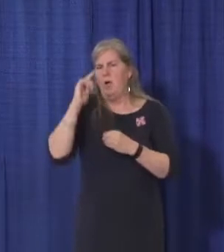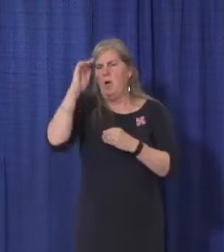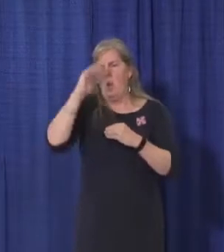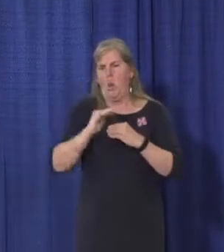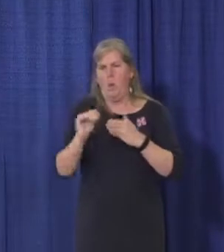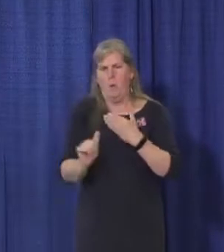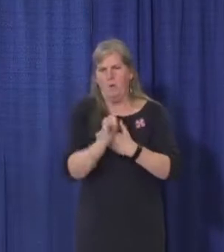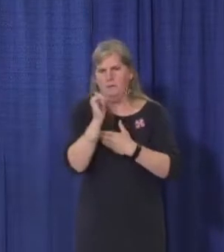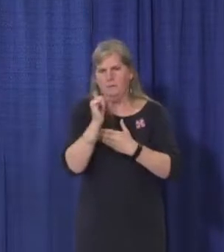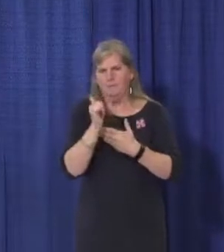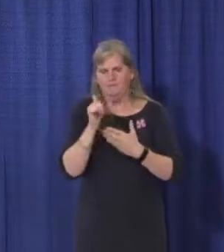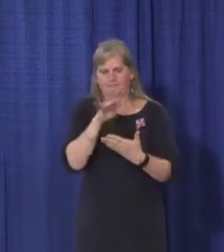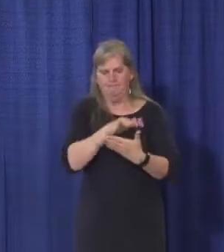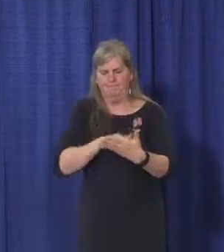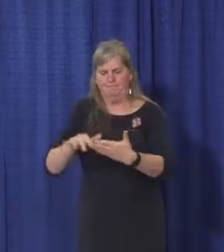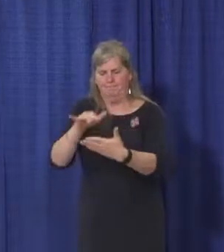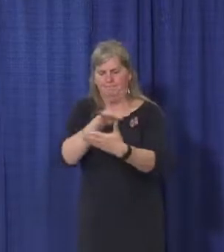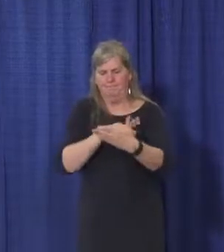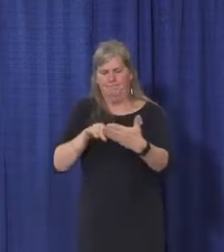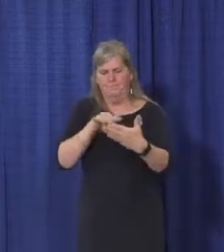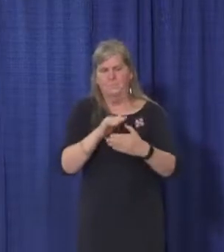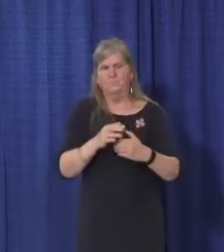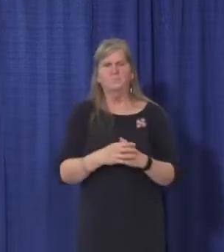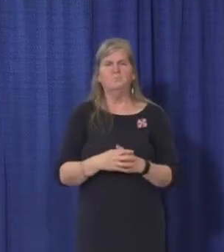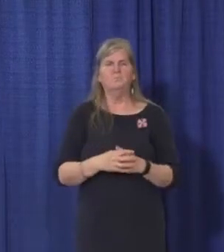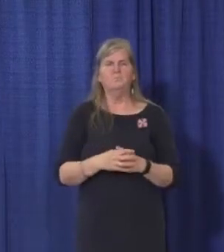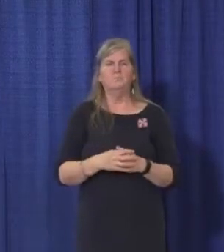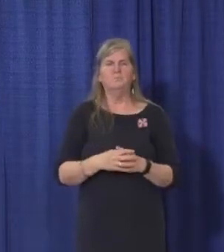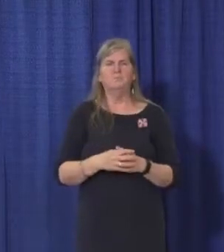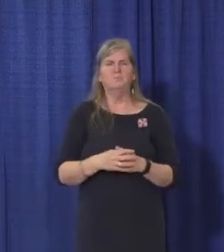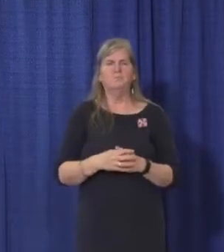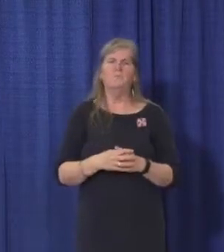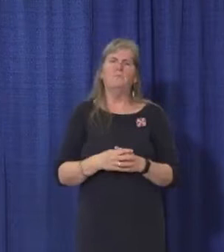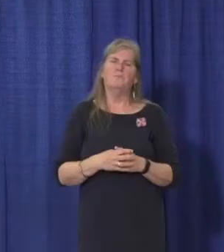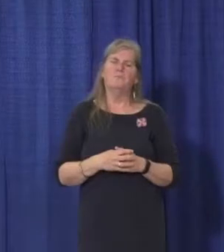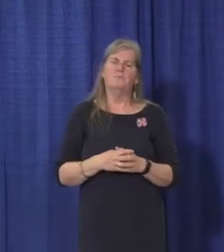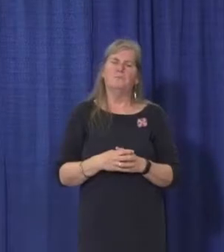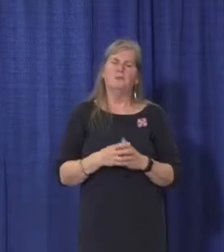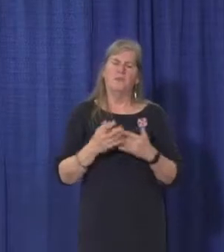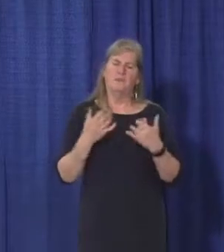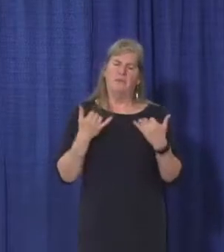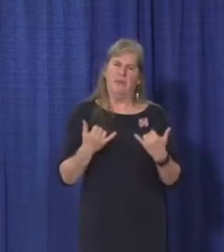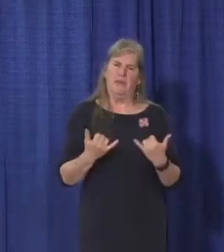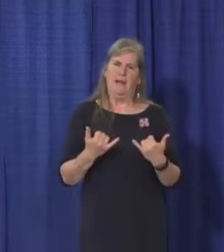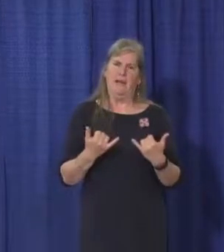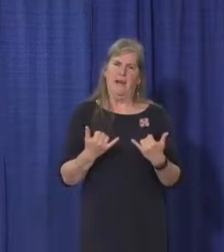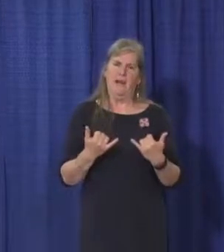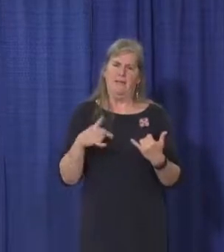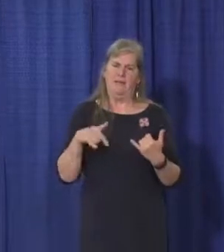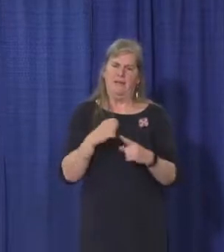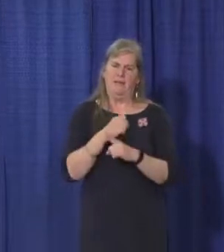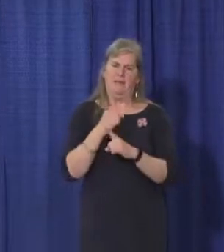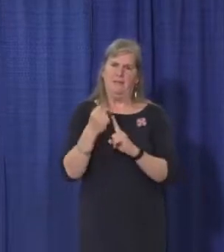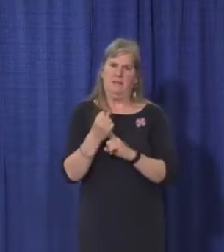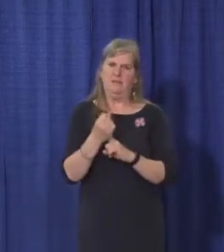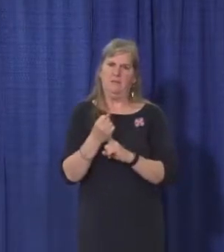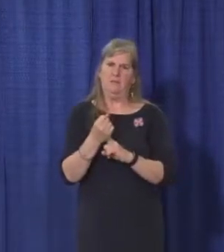that risk and we are in a very different situation from what